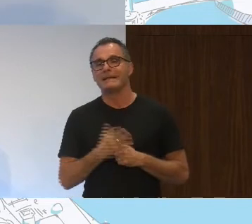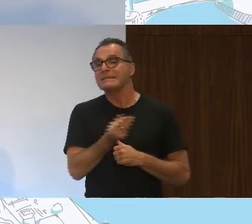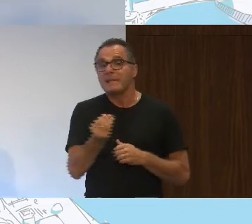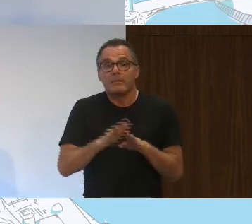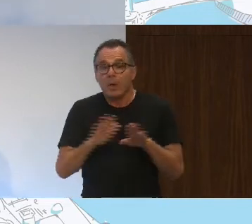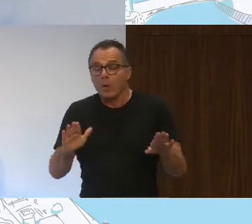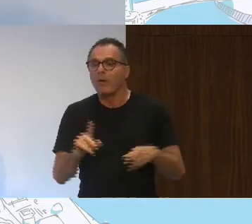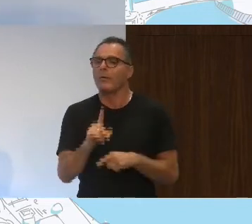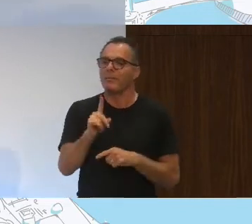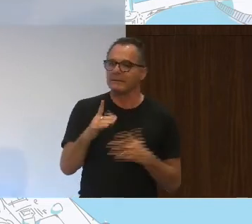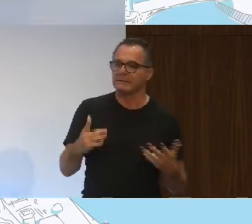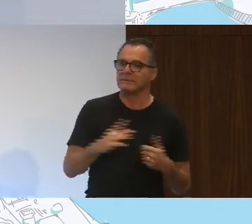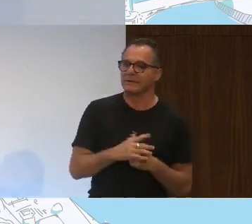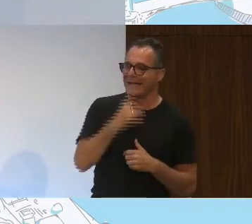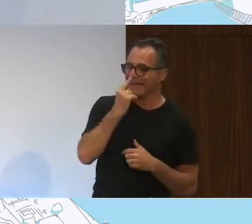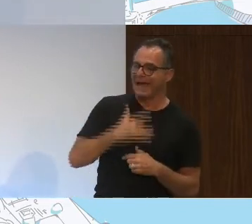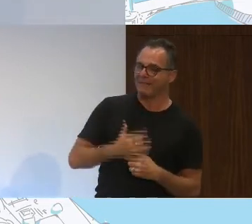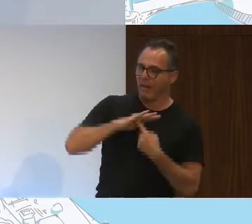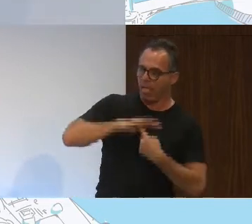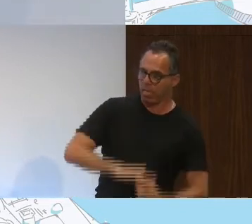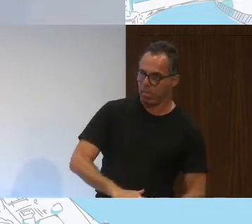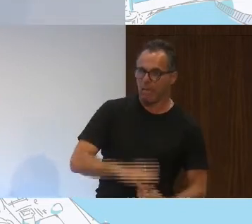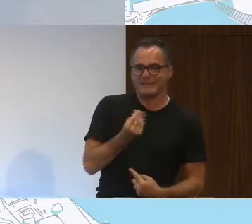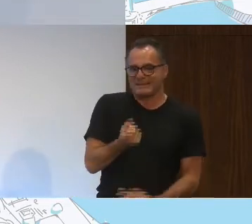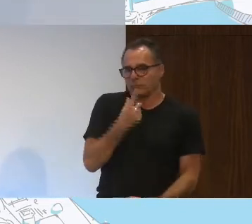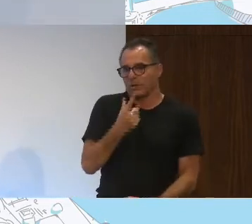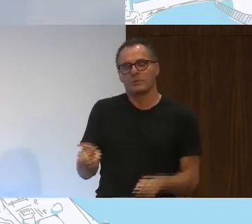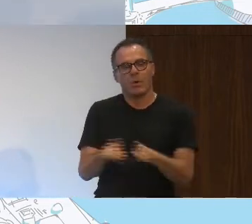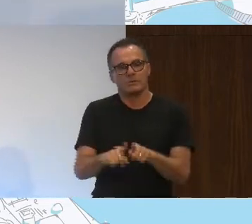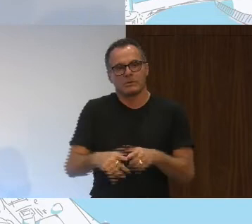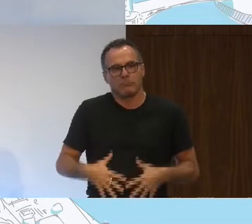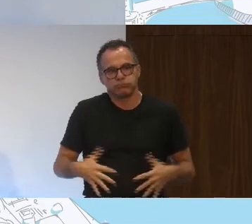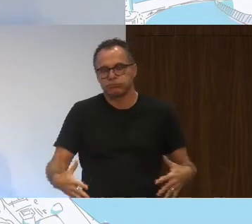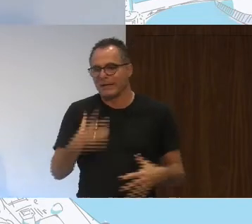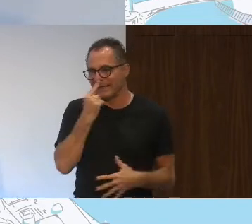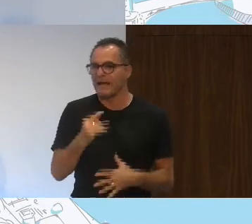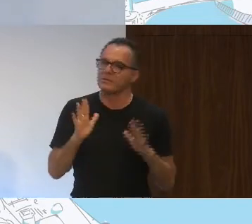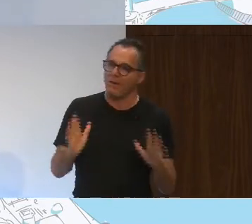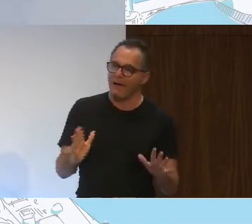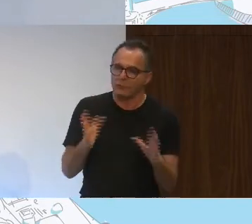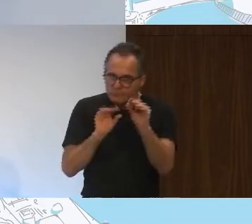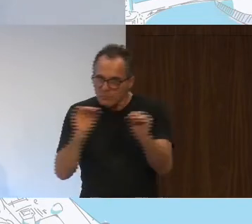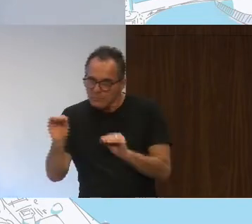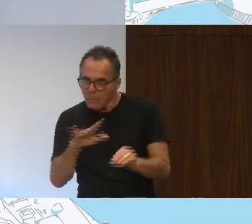But you can feel very low when you're on topiramate, so it can be a difficult decision to make. Thank you.